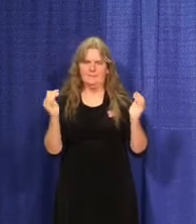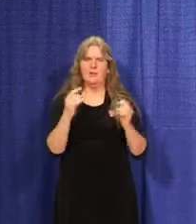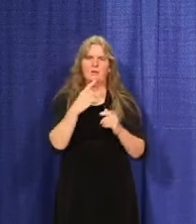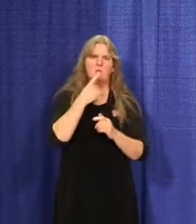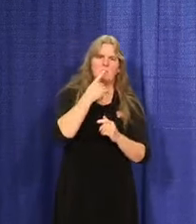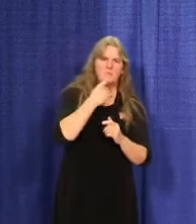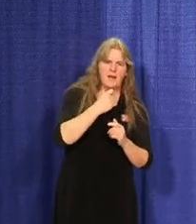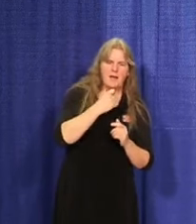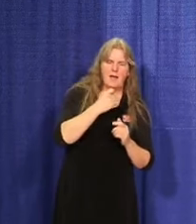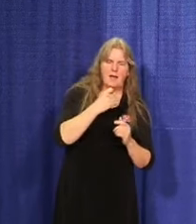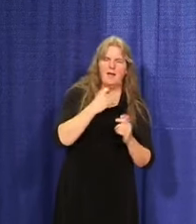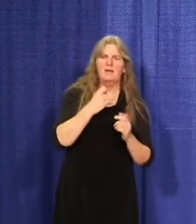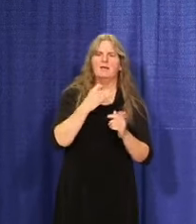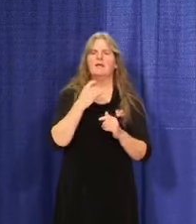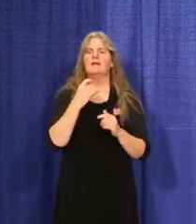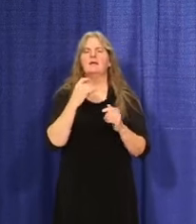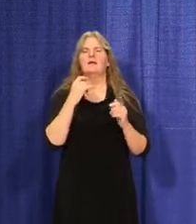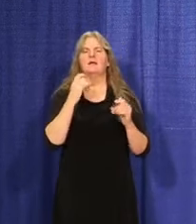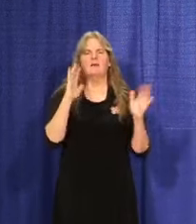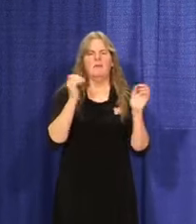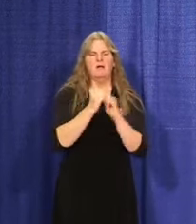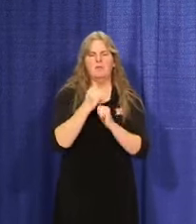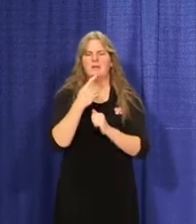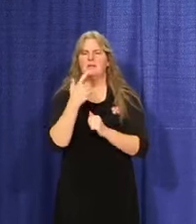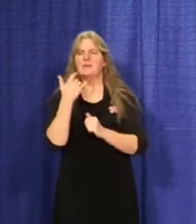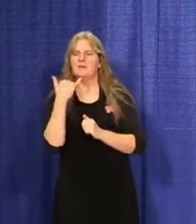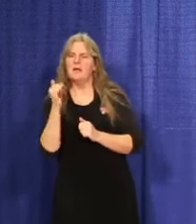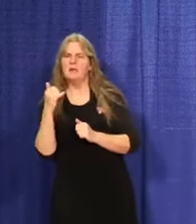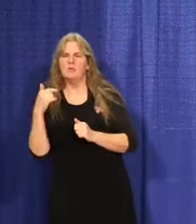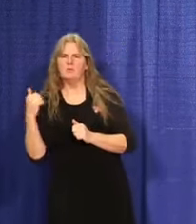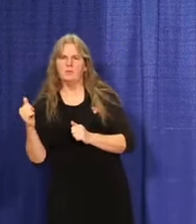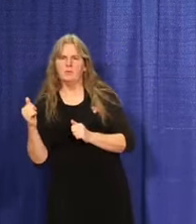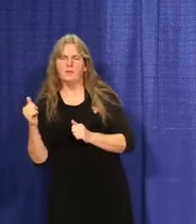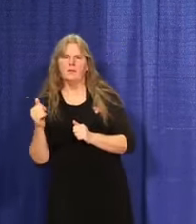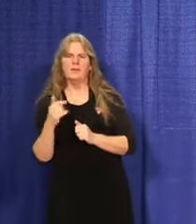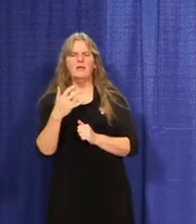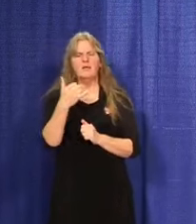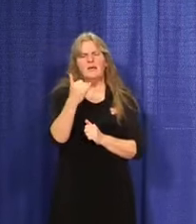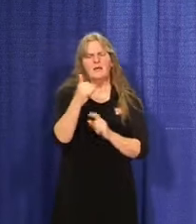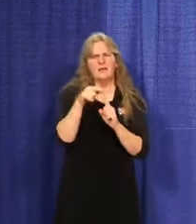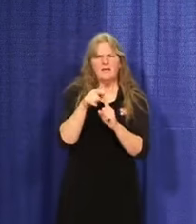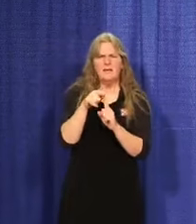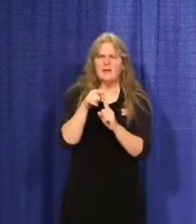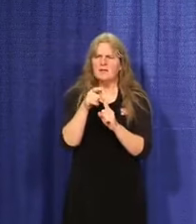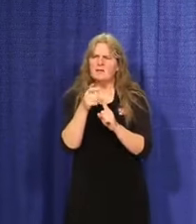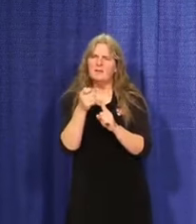from yellow or green, the yellow in particular where you can take some time to evaluate, are the